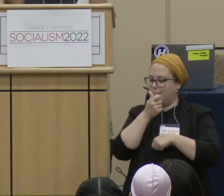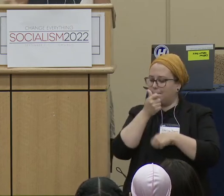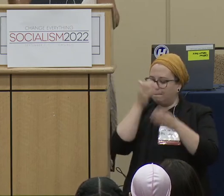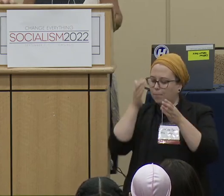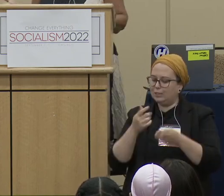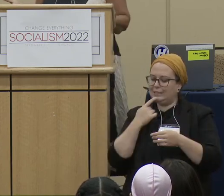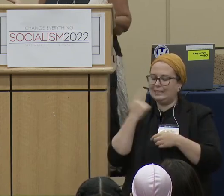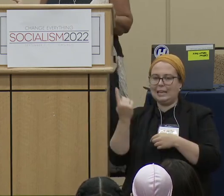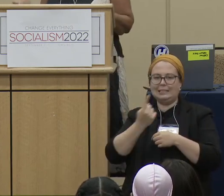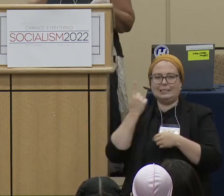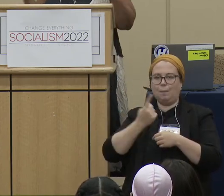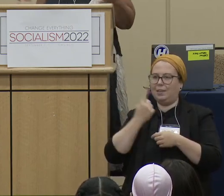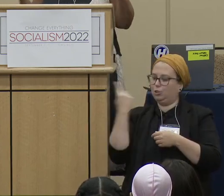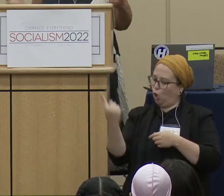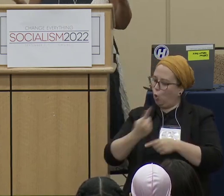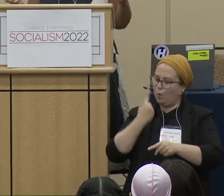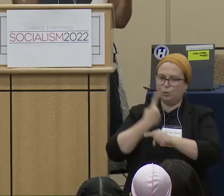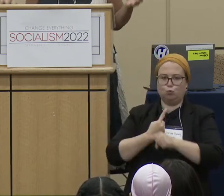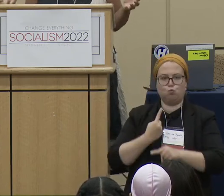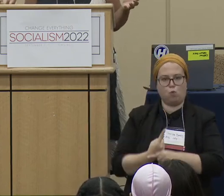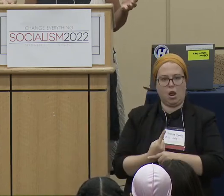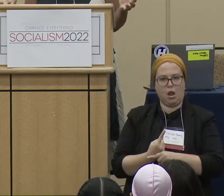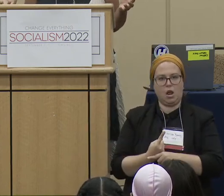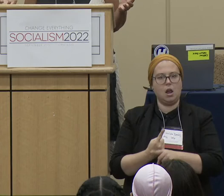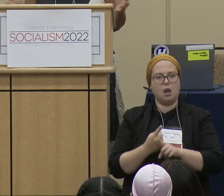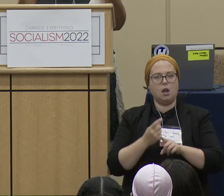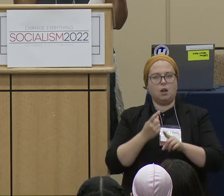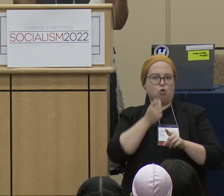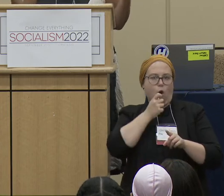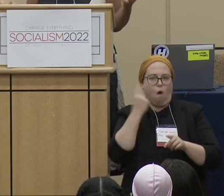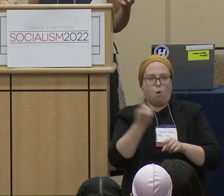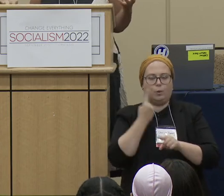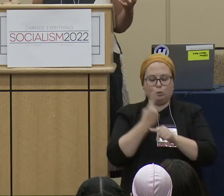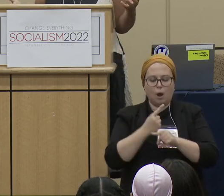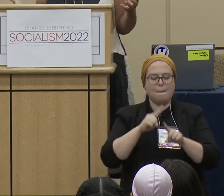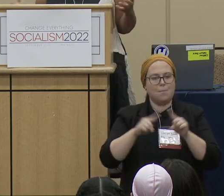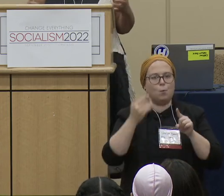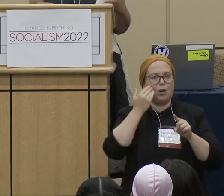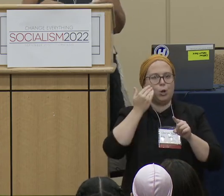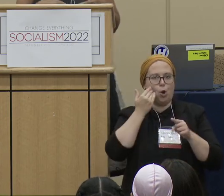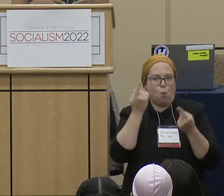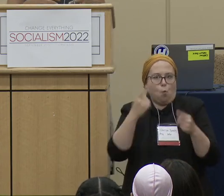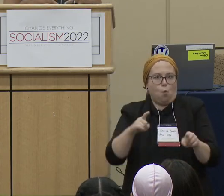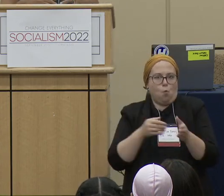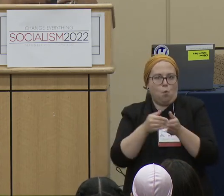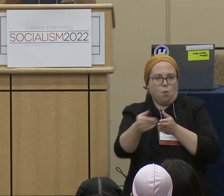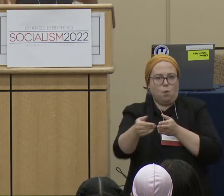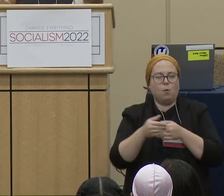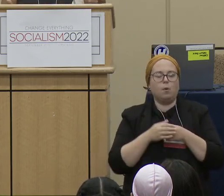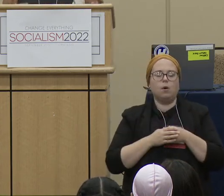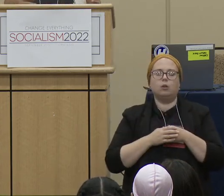say every time somebody says something it's accurate. It's not accurate. But we also know it's very, very prevalent.